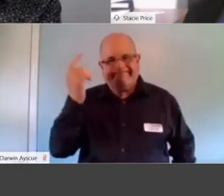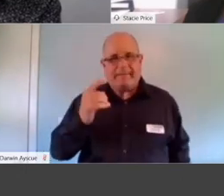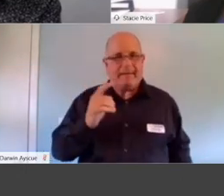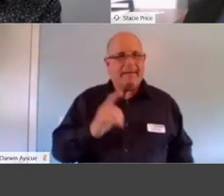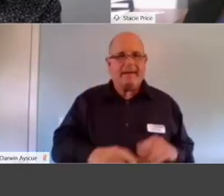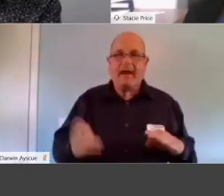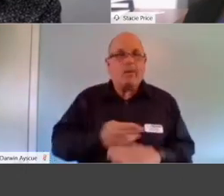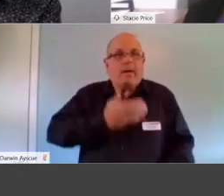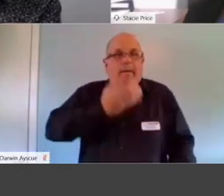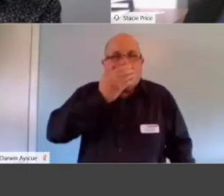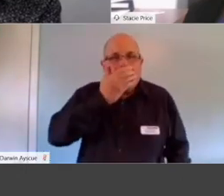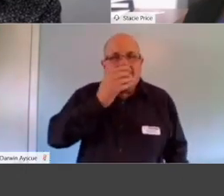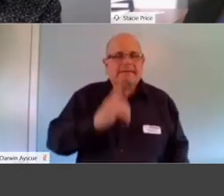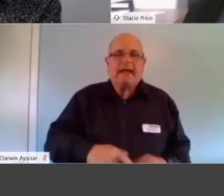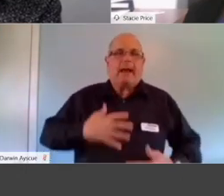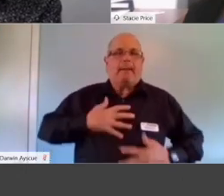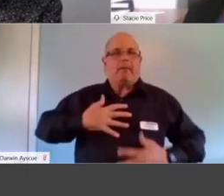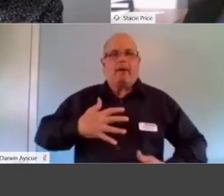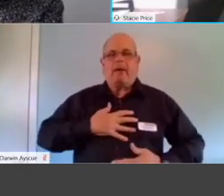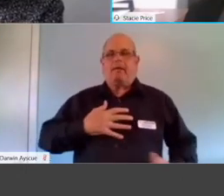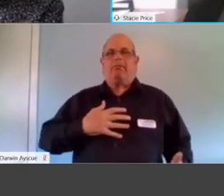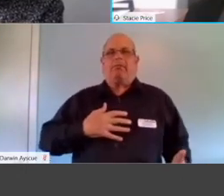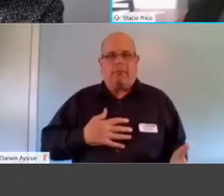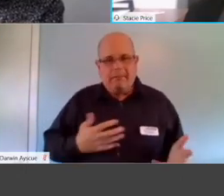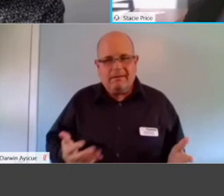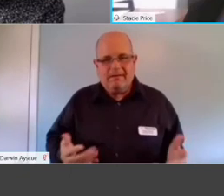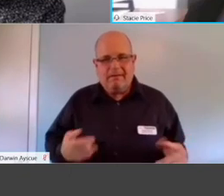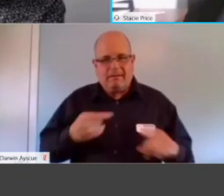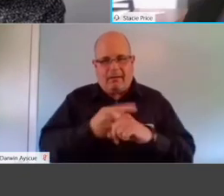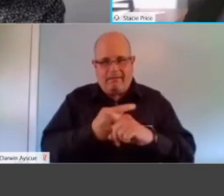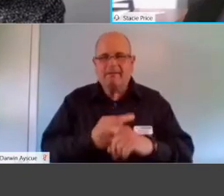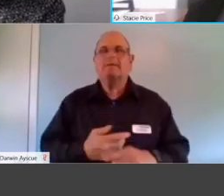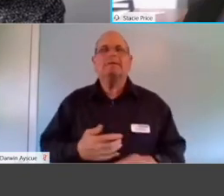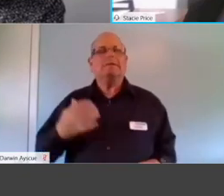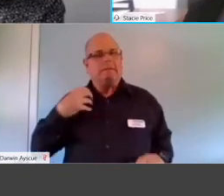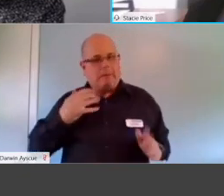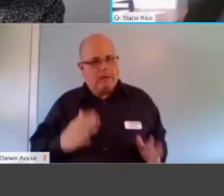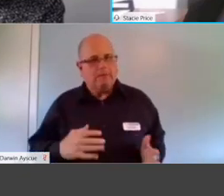because they can't breathe in that, the employer would need to engage in the same interactive